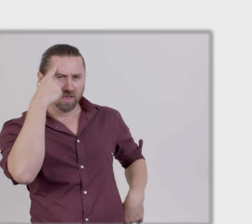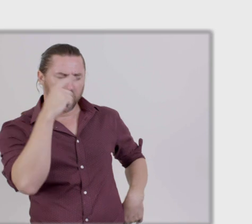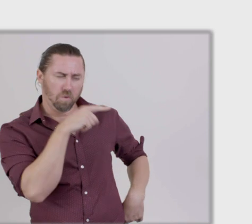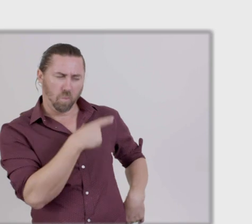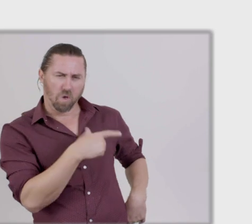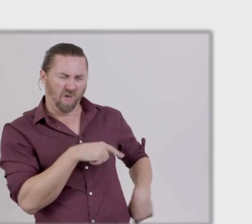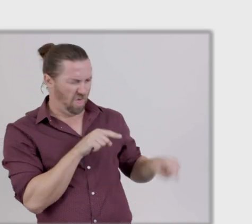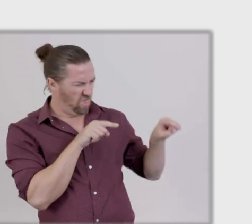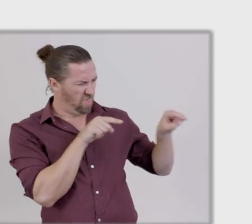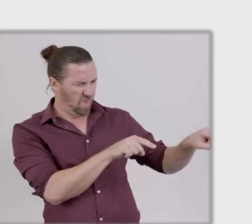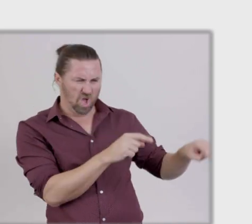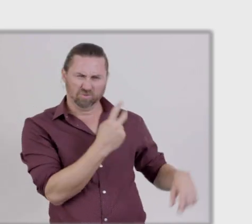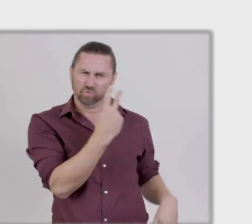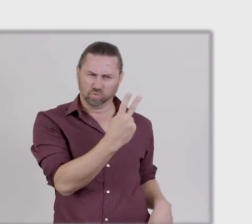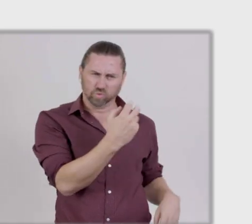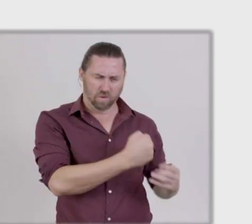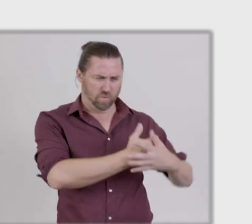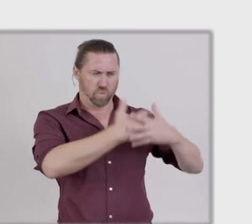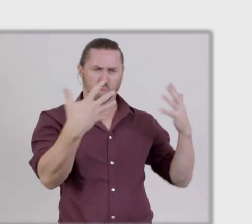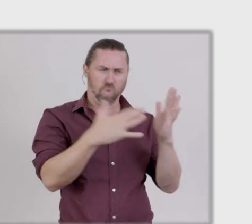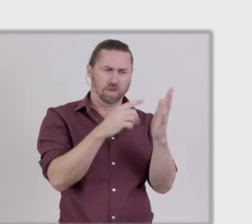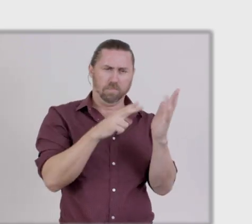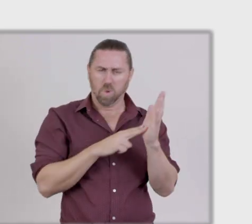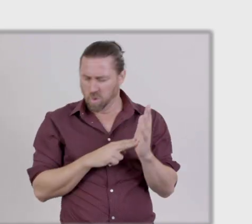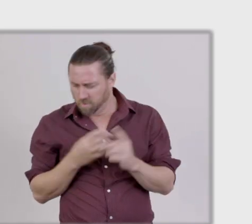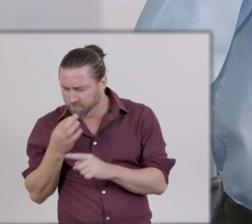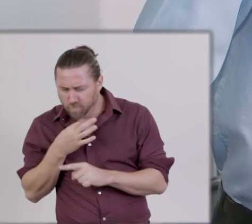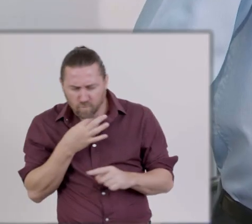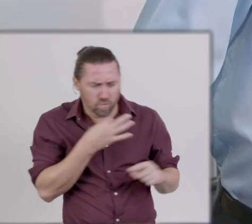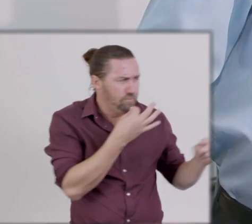that explains why they're the ones that have the most moons.